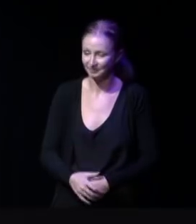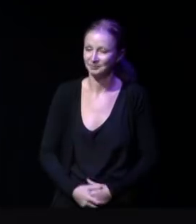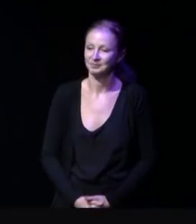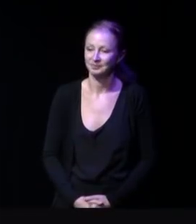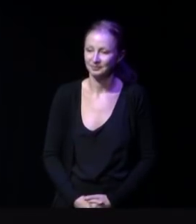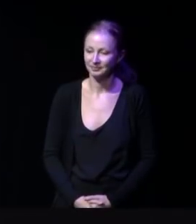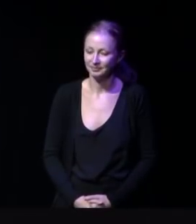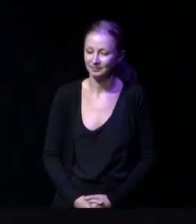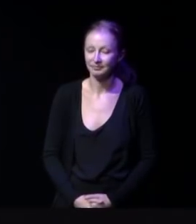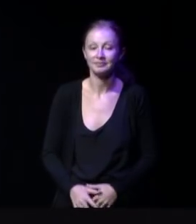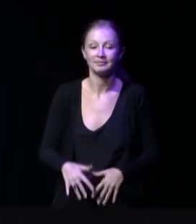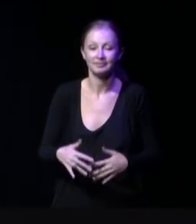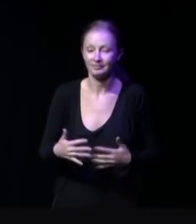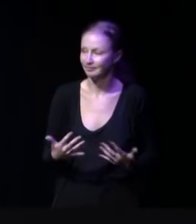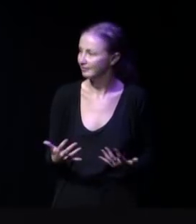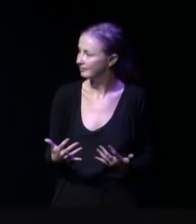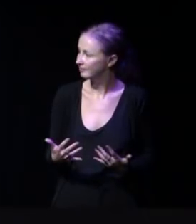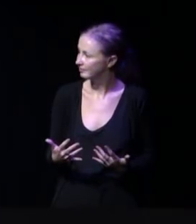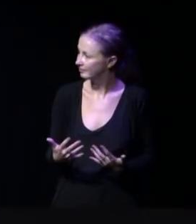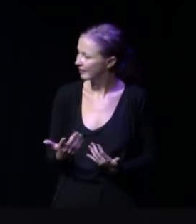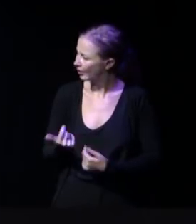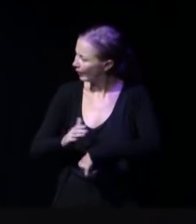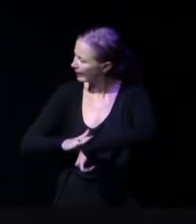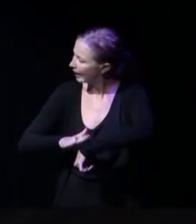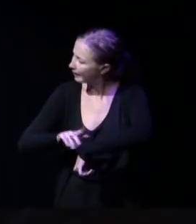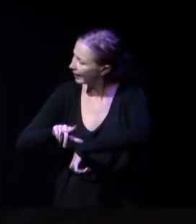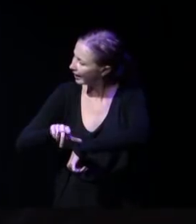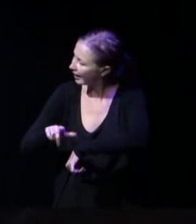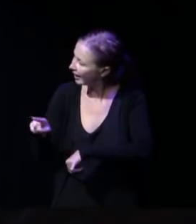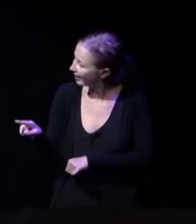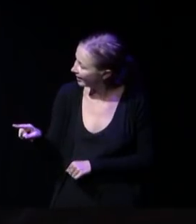And so, where's our little timer? It's right there. You're doing quite well.